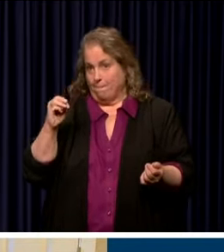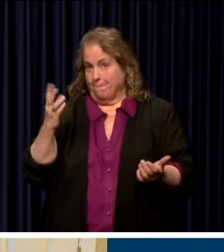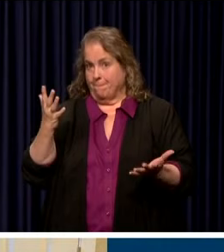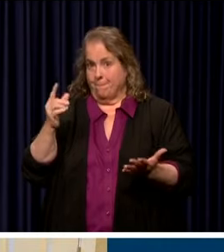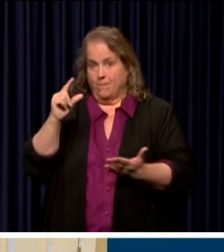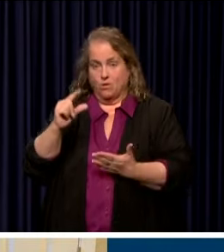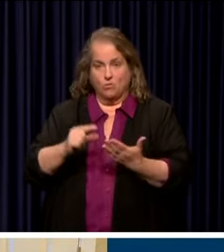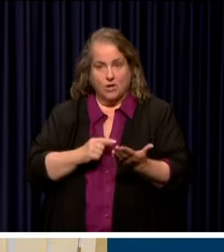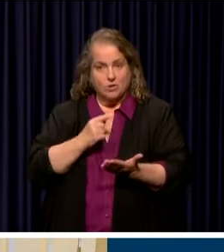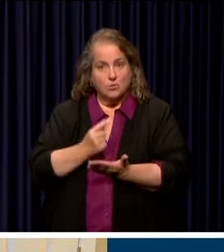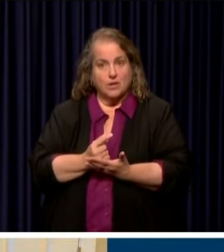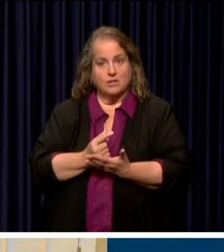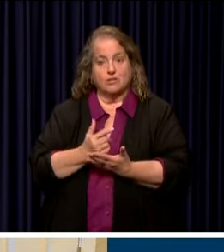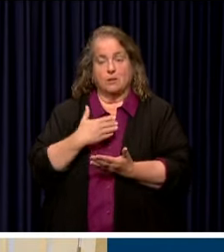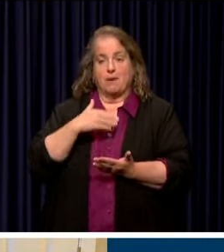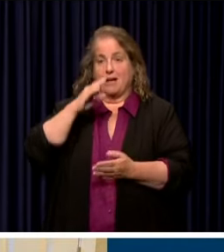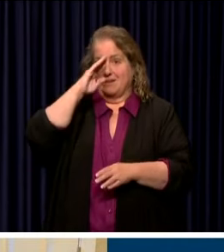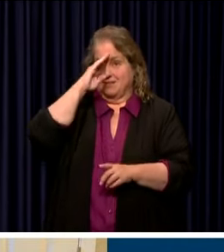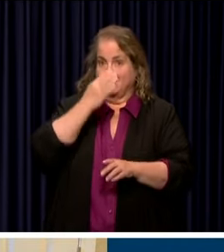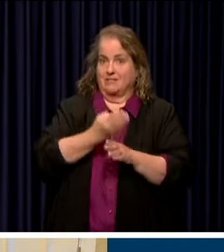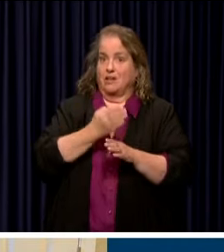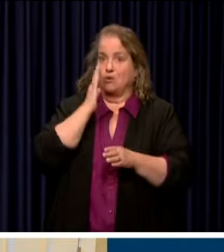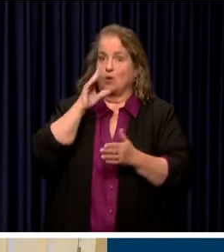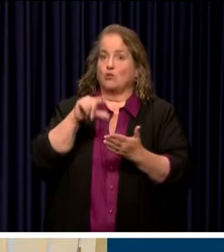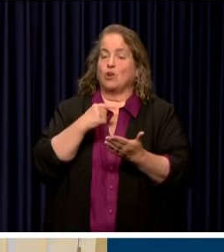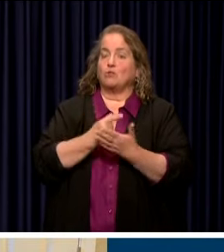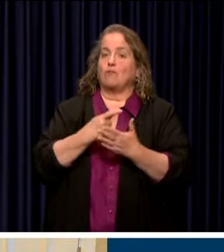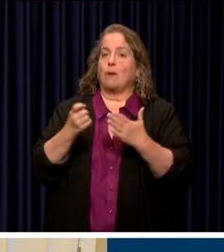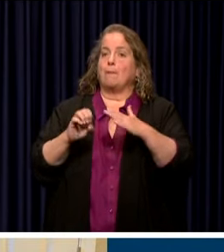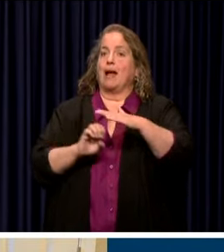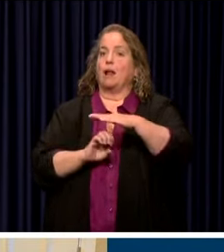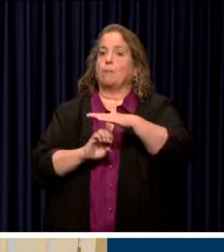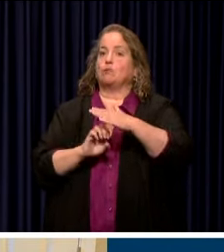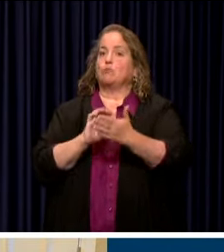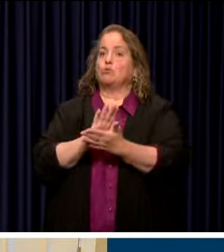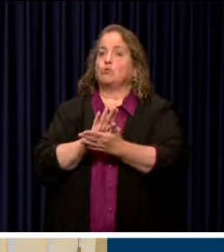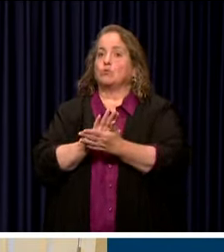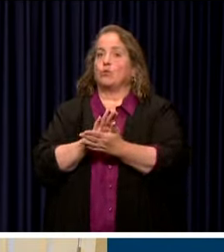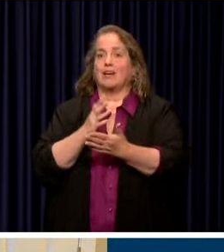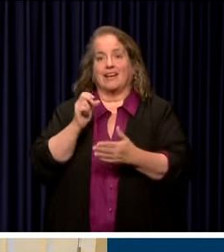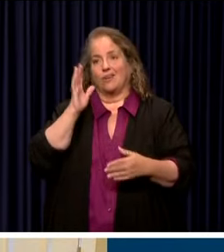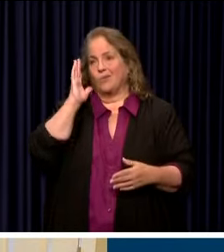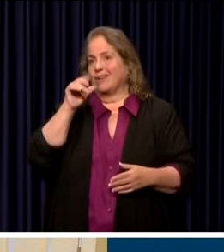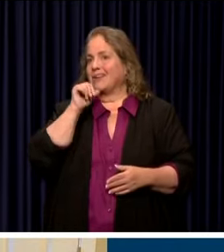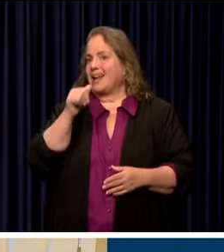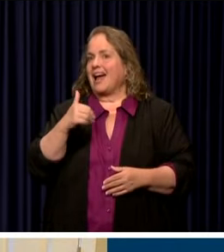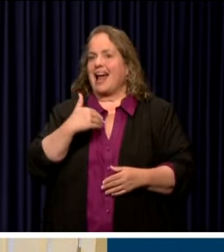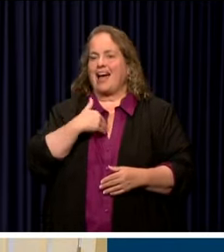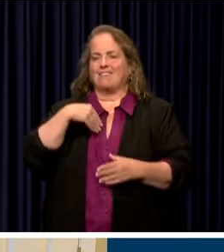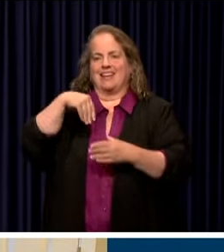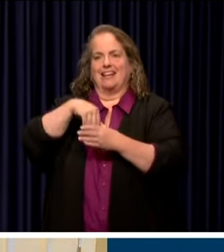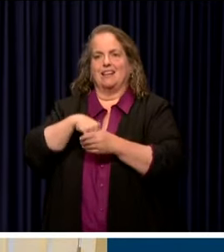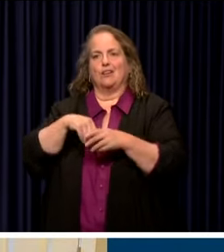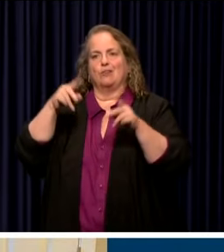GOING THROUGH A VERY DIFFICULT TIME RIGHT NOW.